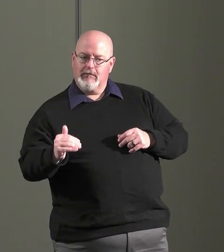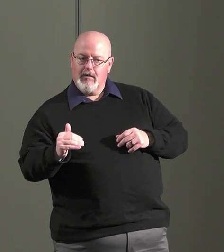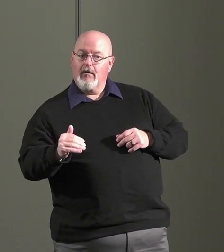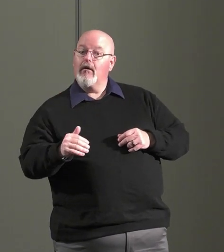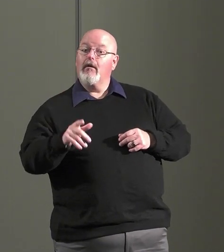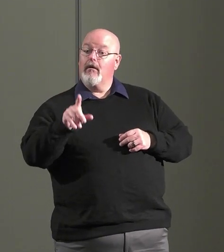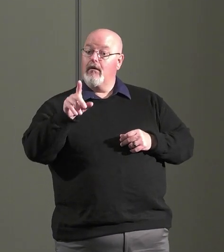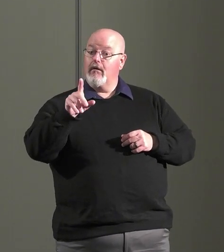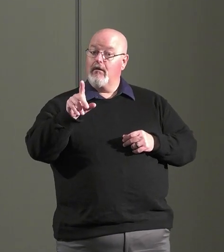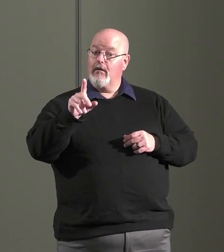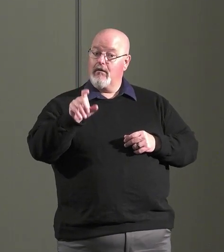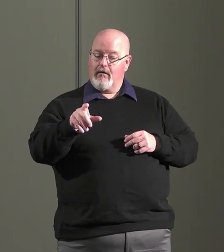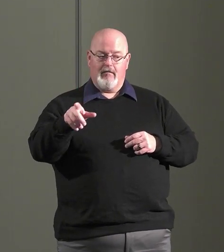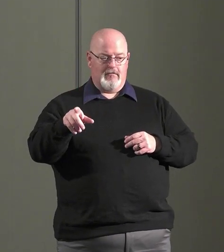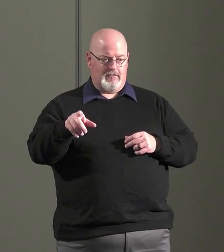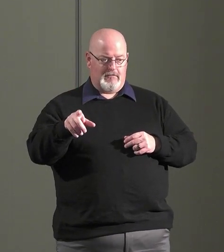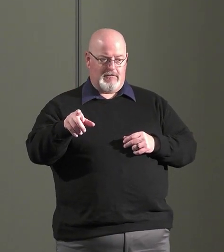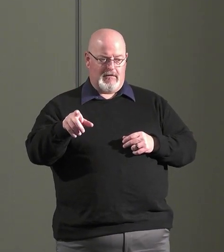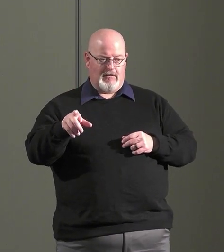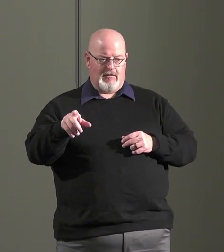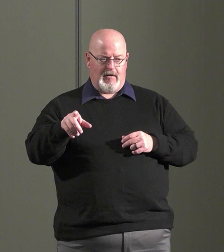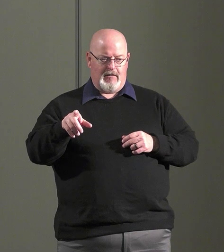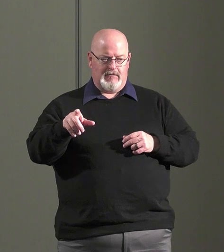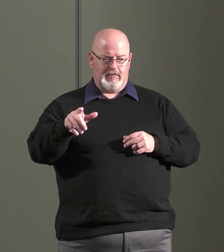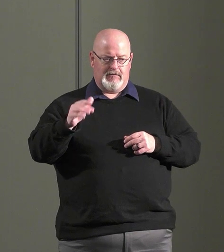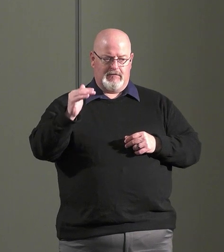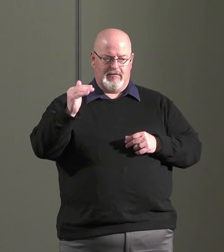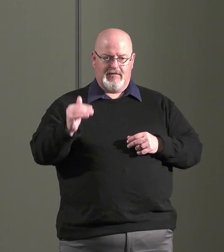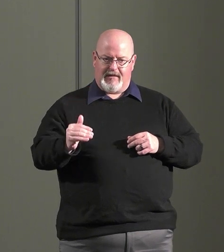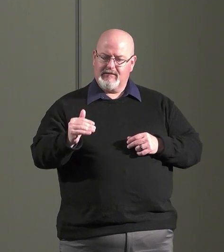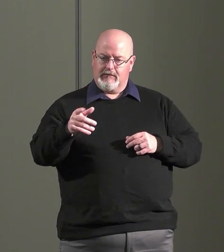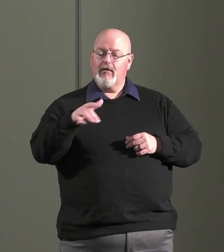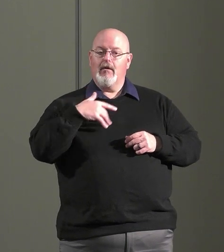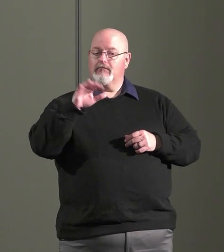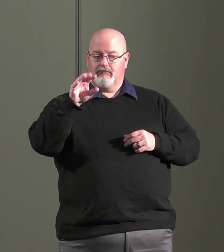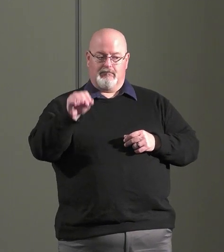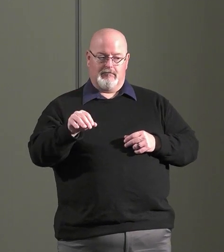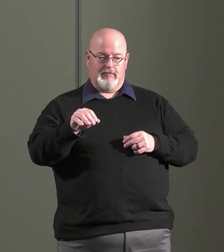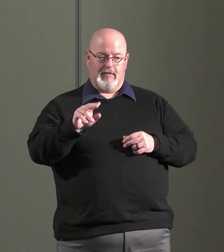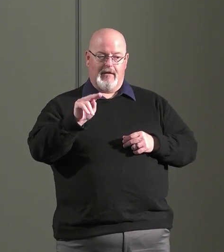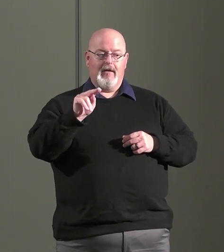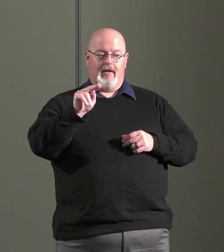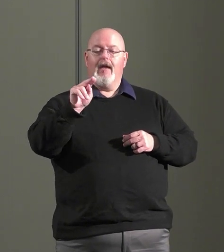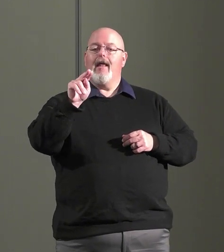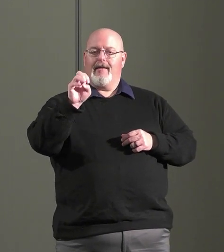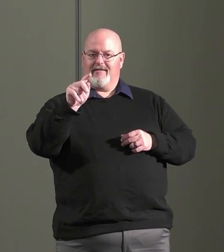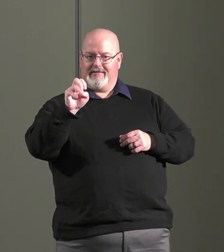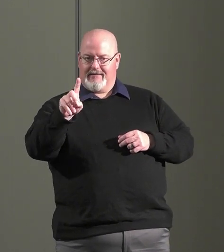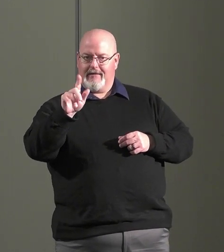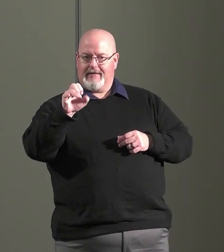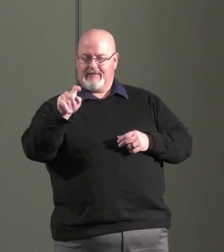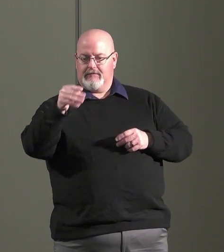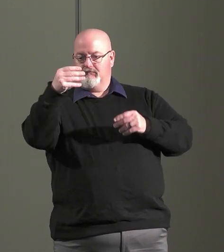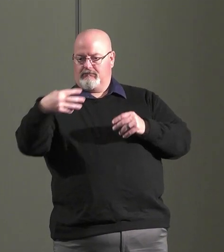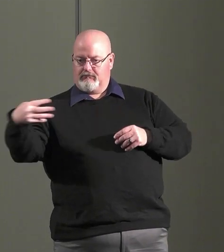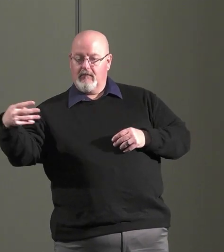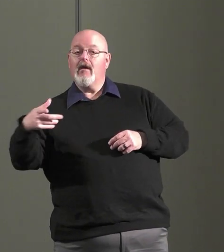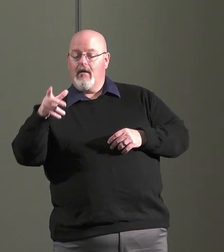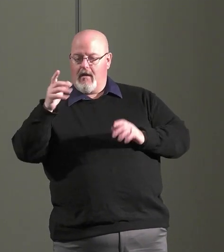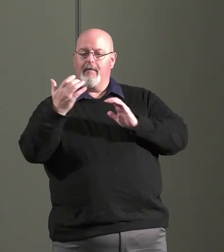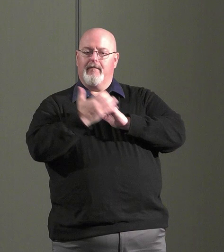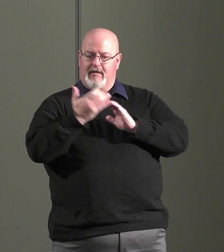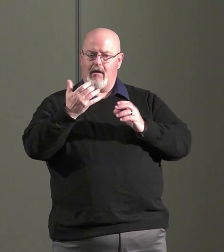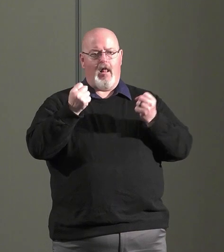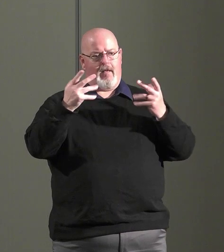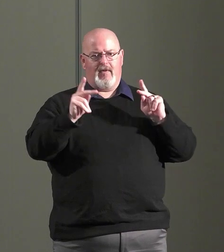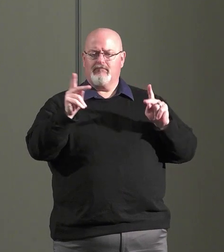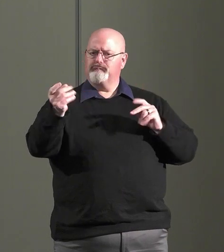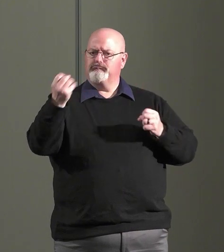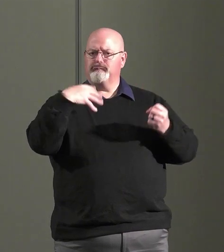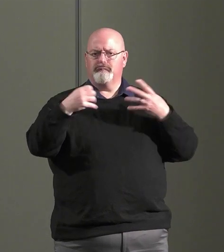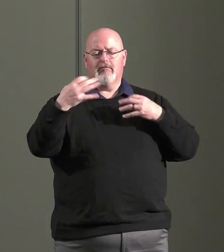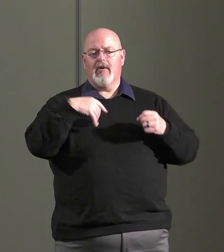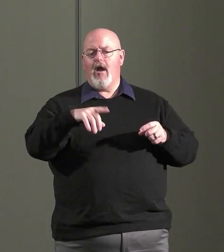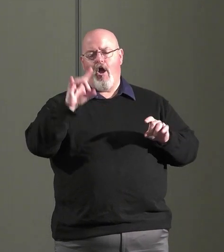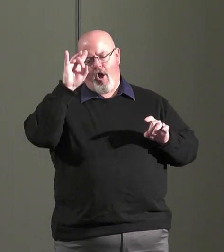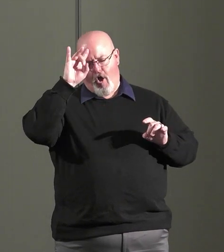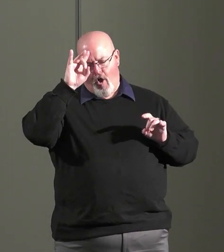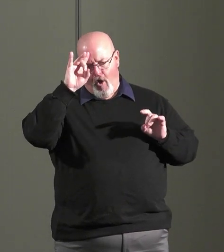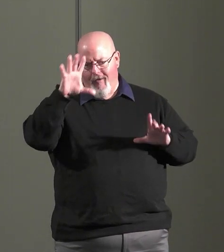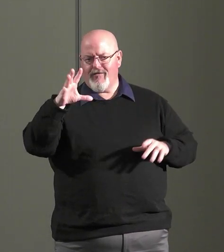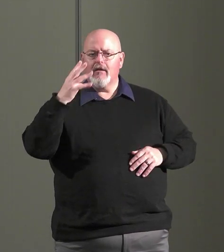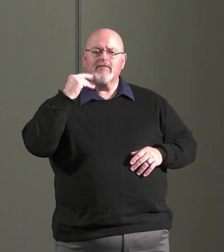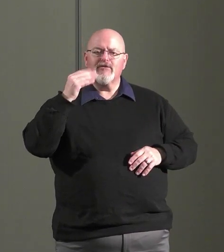not it was a nested list. The issue we got was people write in this is a horrible experiencing.